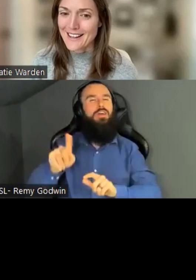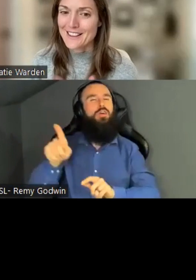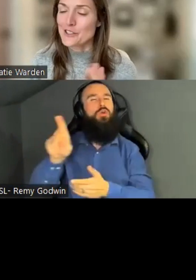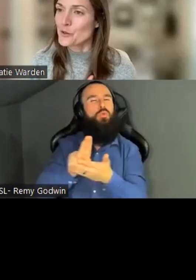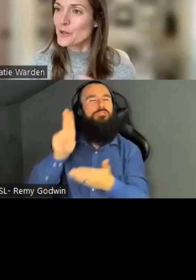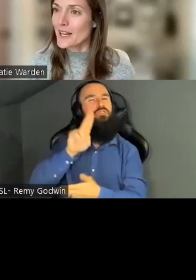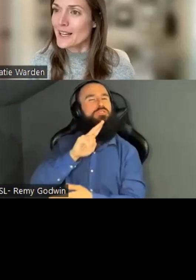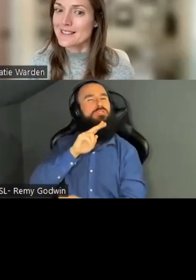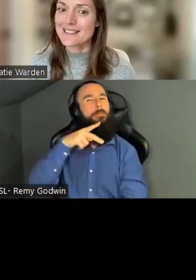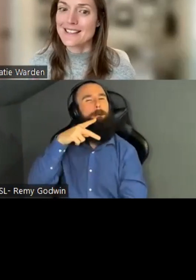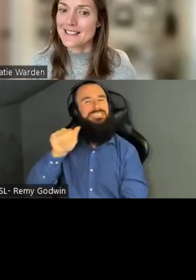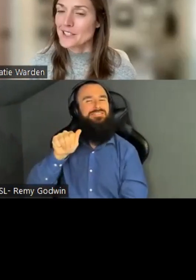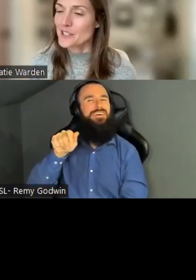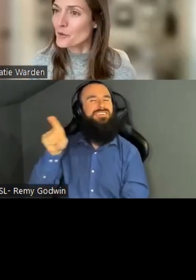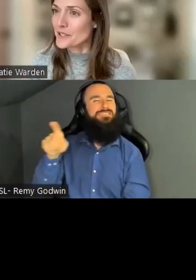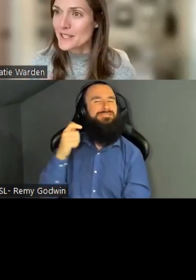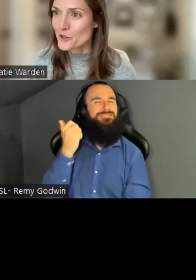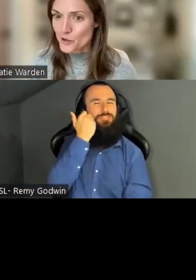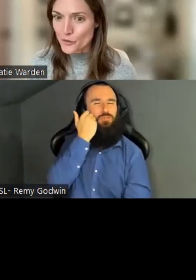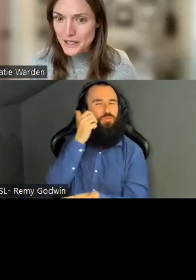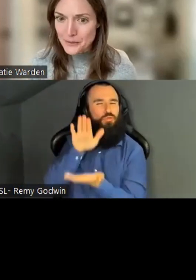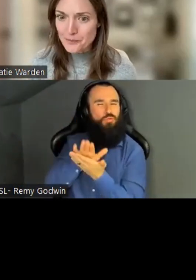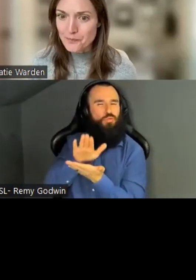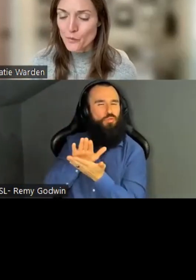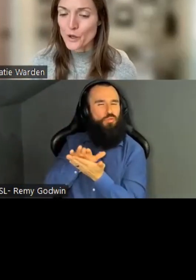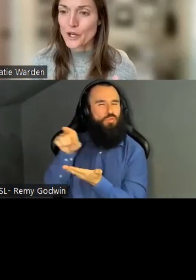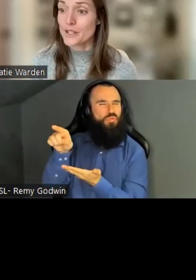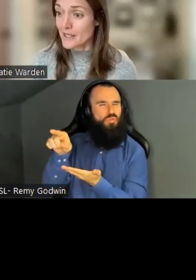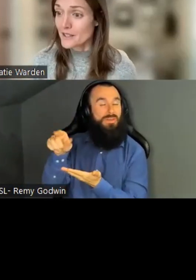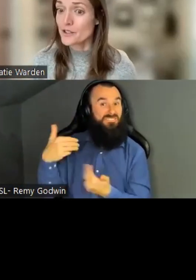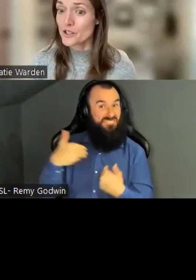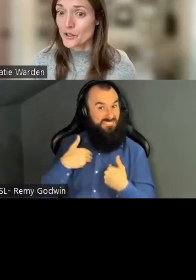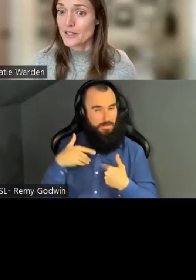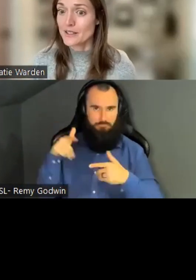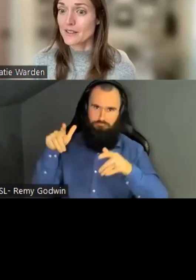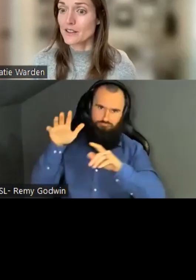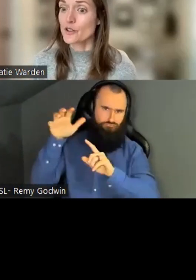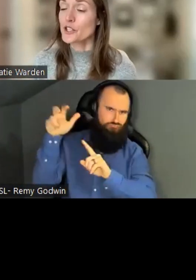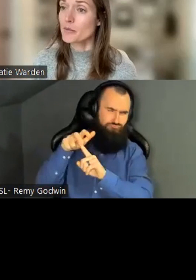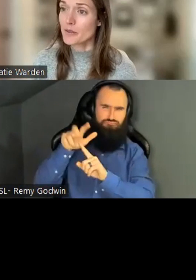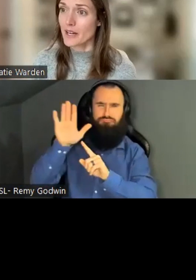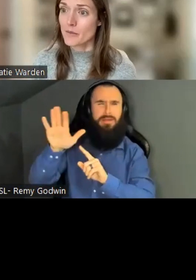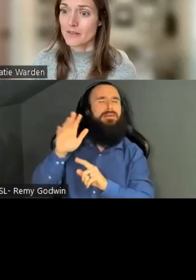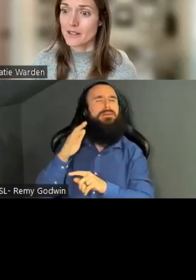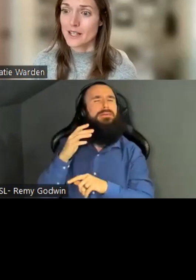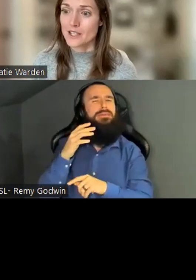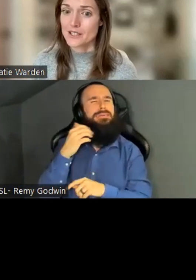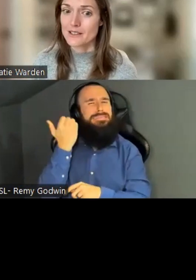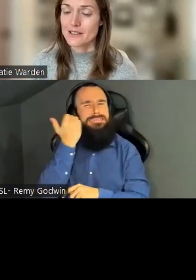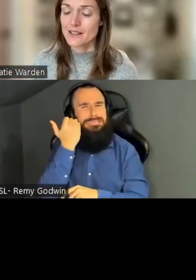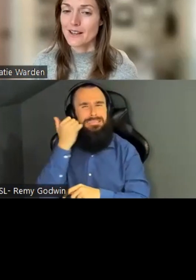And this school has an accessible dental suite where dental students learn to provide modifications.